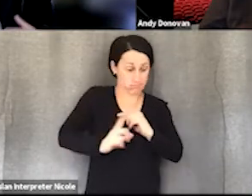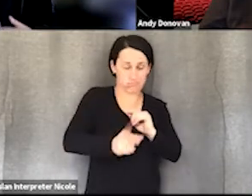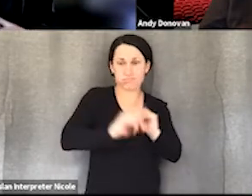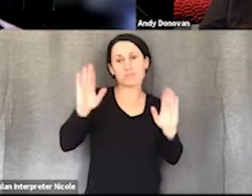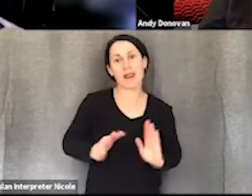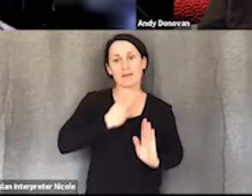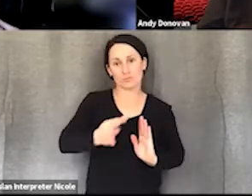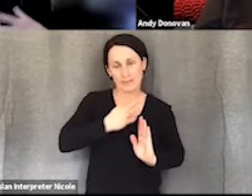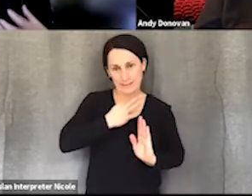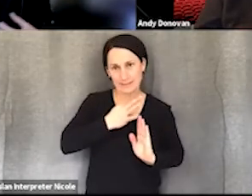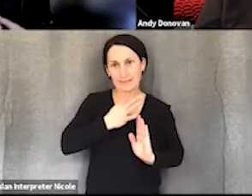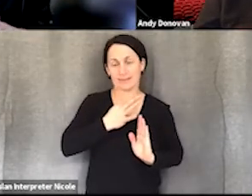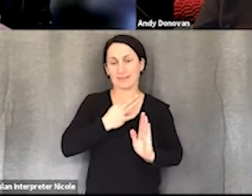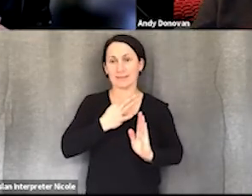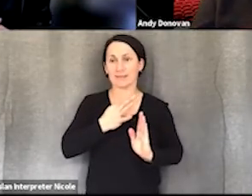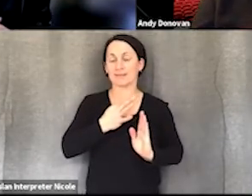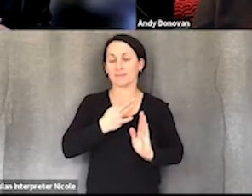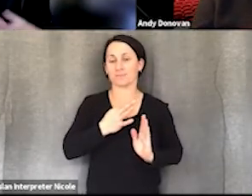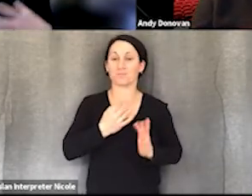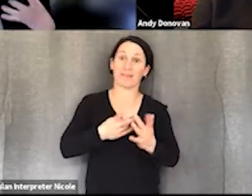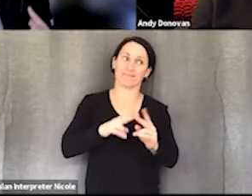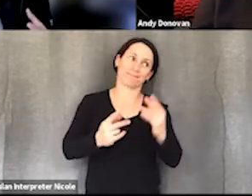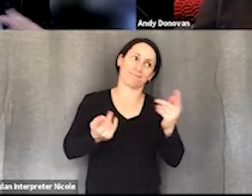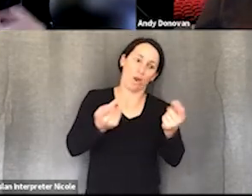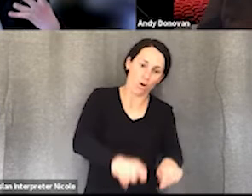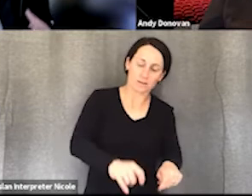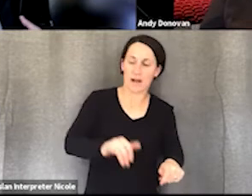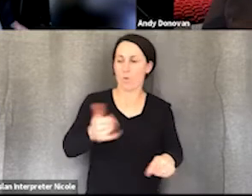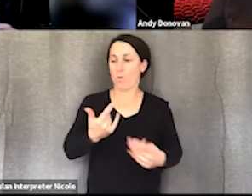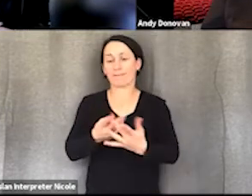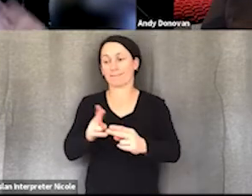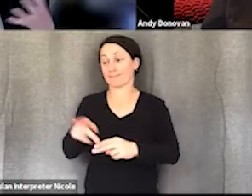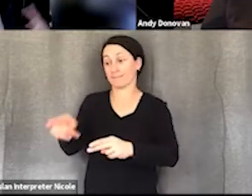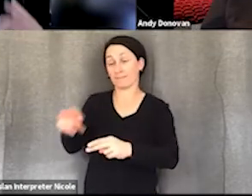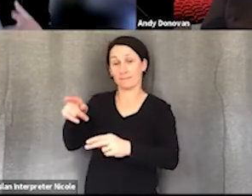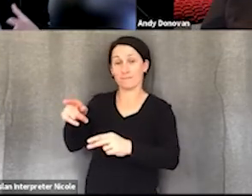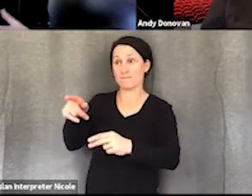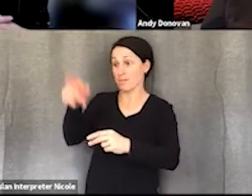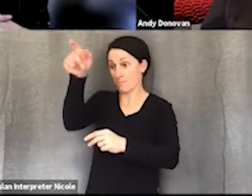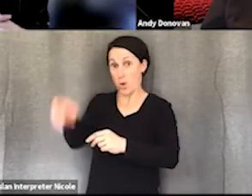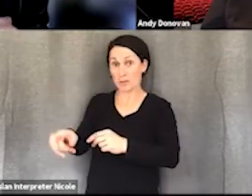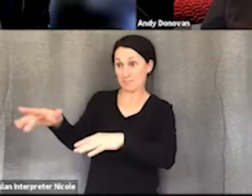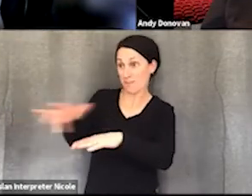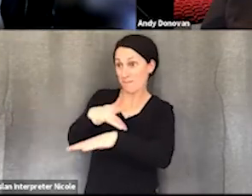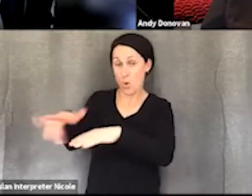affected by lockdowns or particularly if the content is local or the artists are local, it is more likely to go ahead.